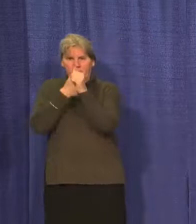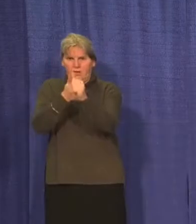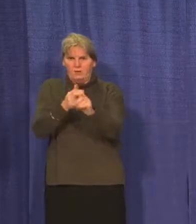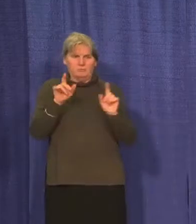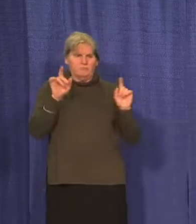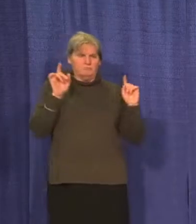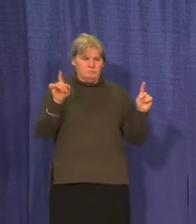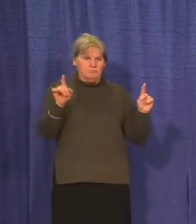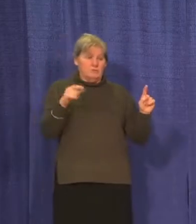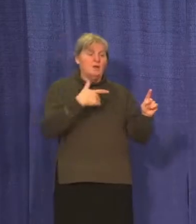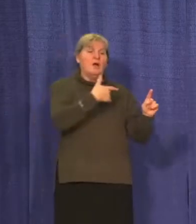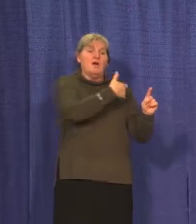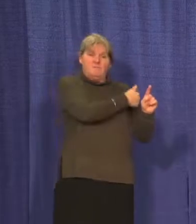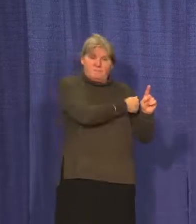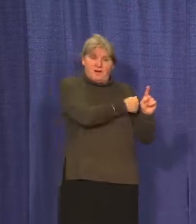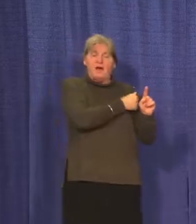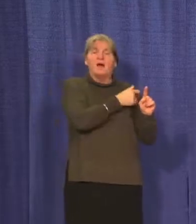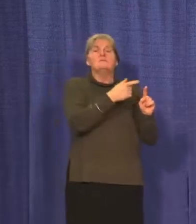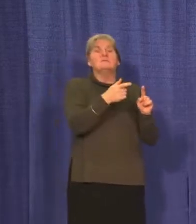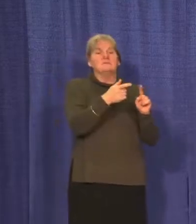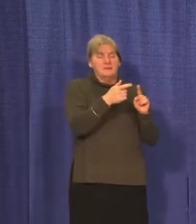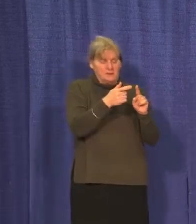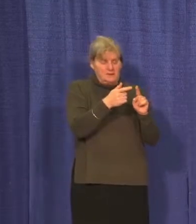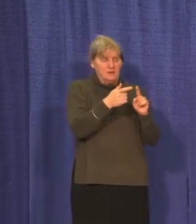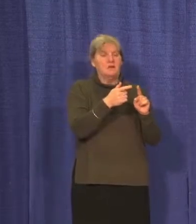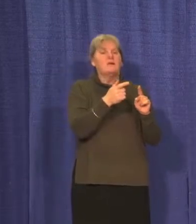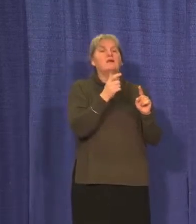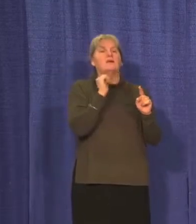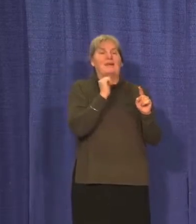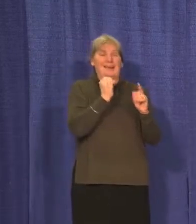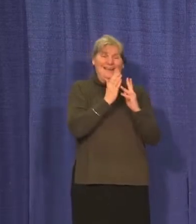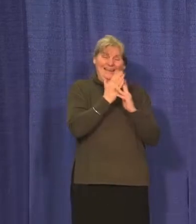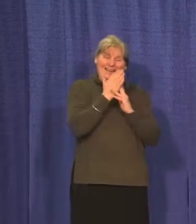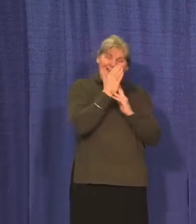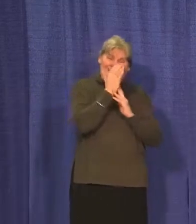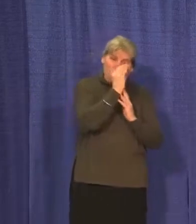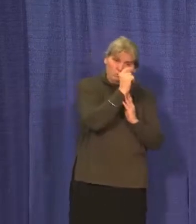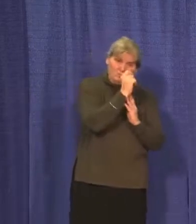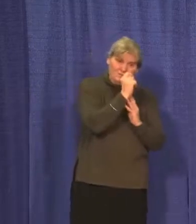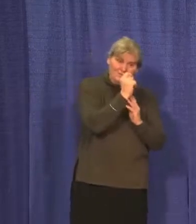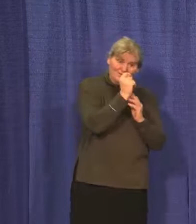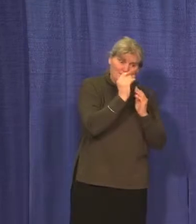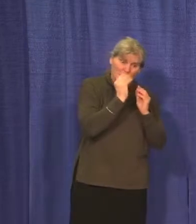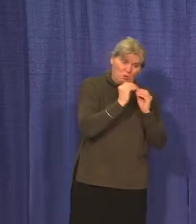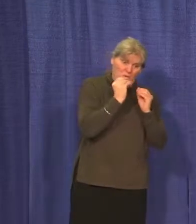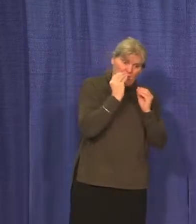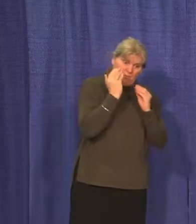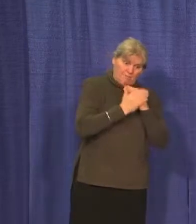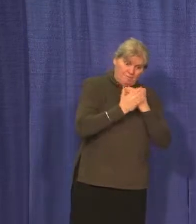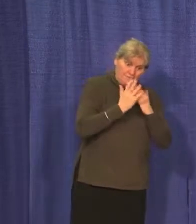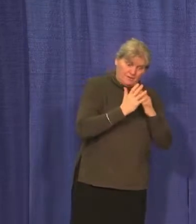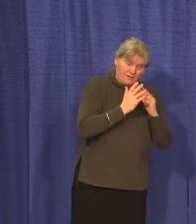We know the vaccine is key to our way out of this pandemic in we also know, I feel there is